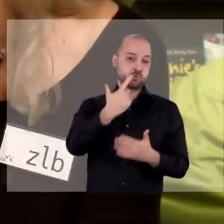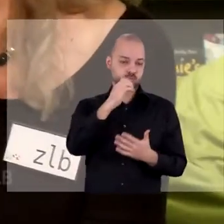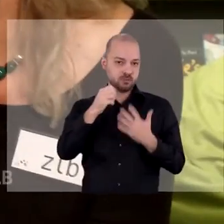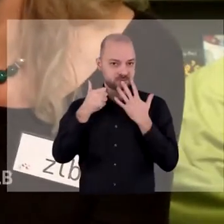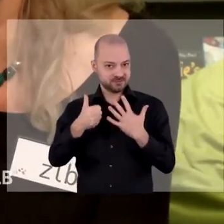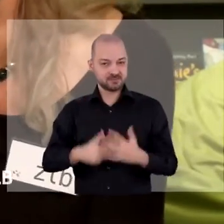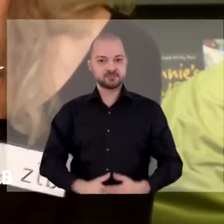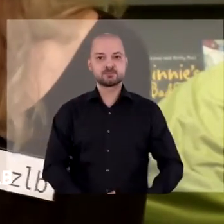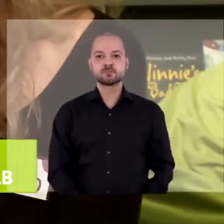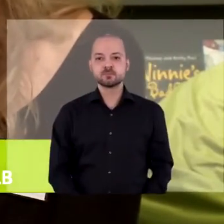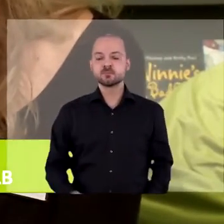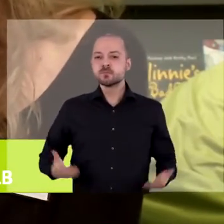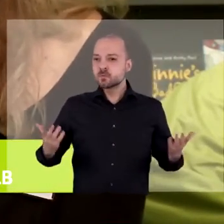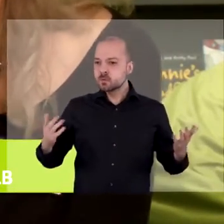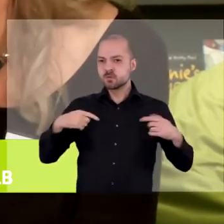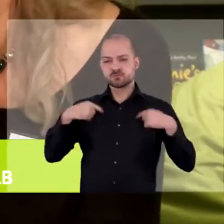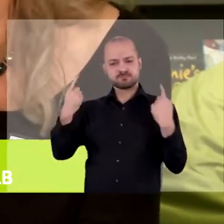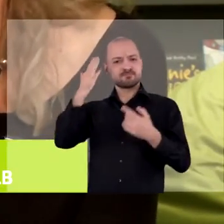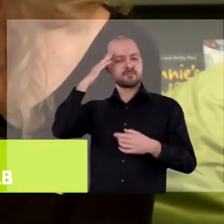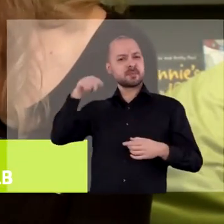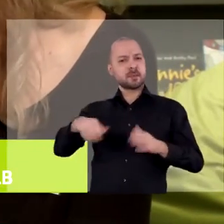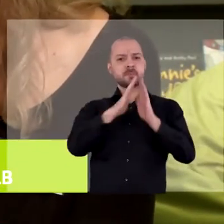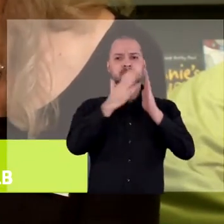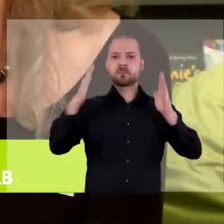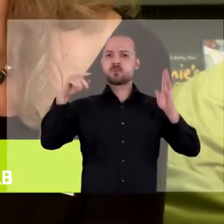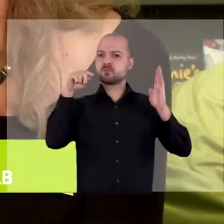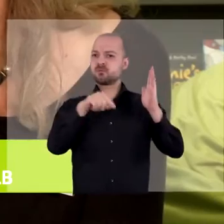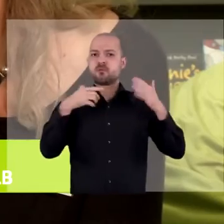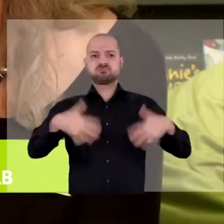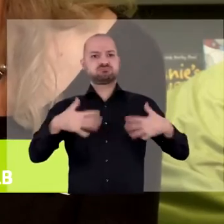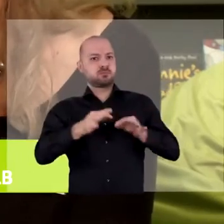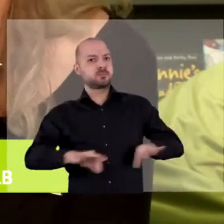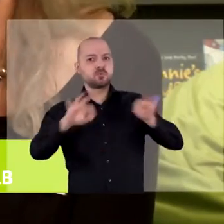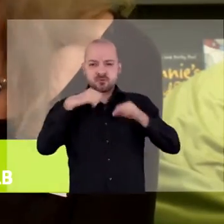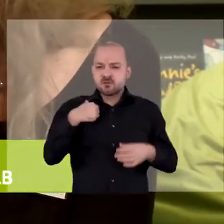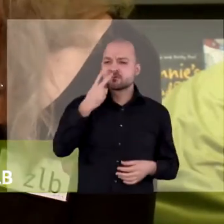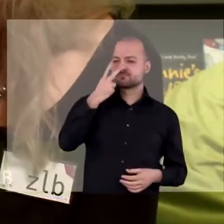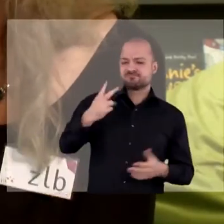Karen Gröning, lecturer/program management ZLB Children’s Library